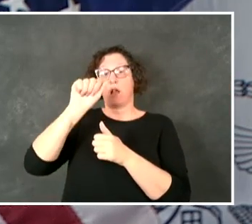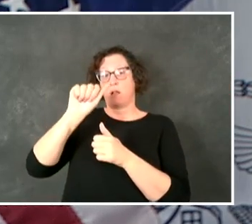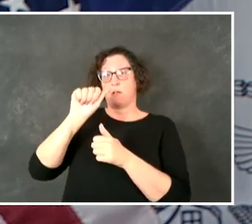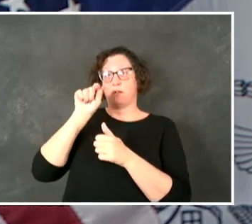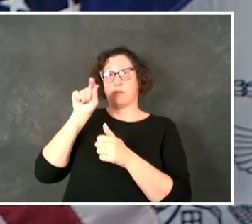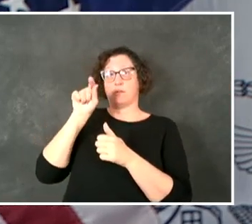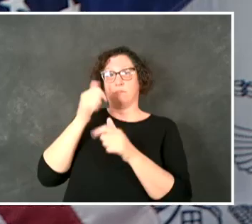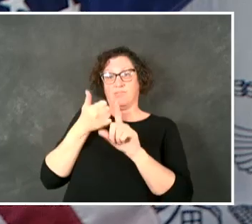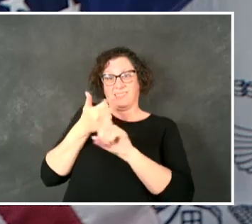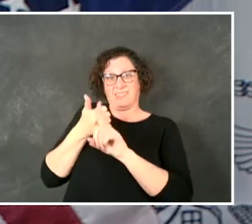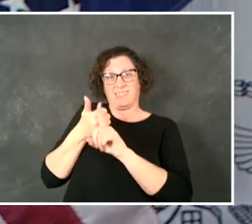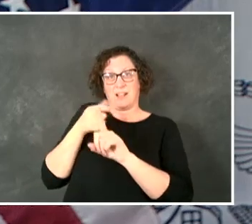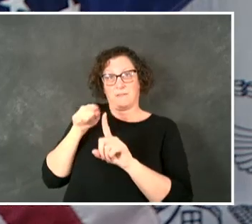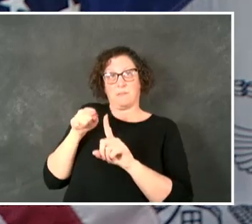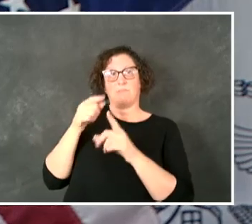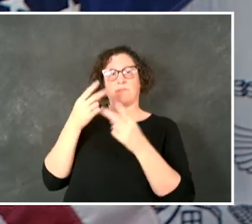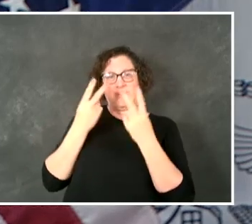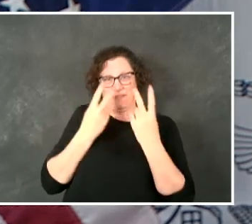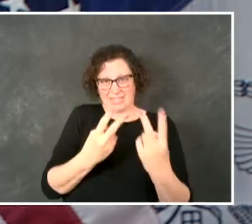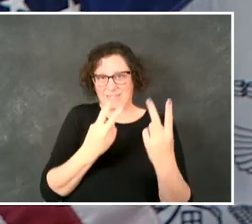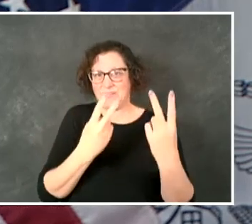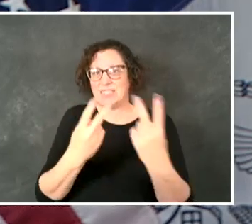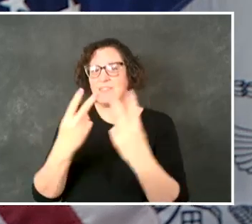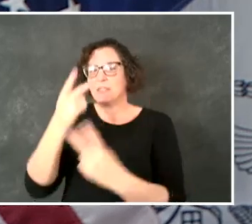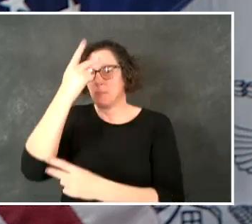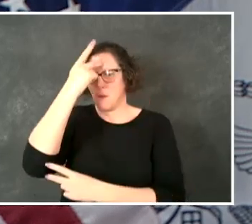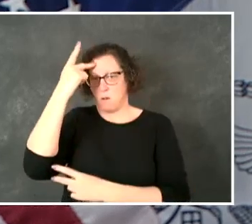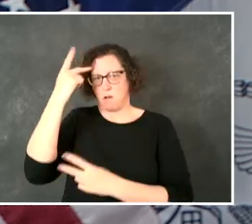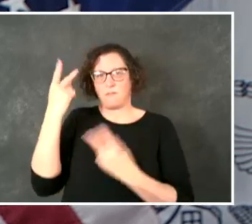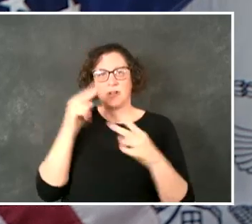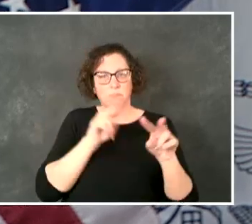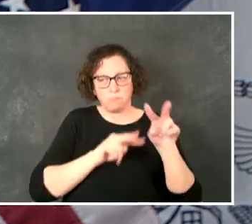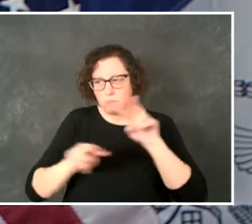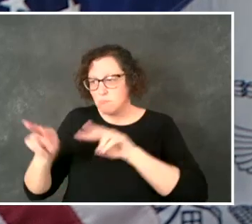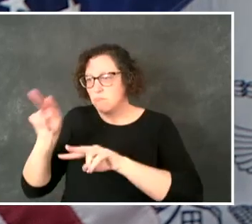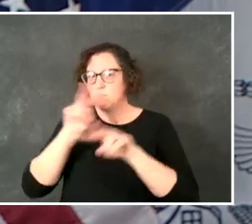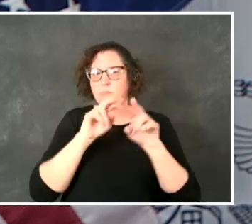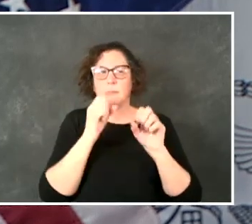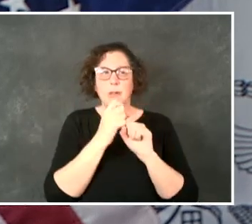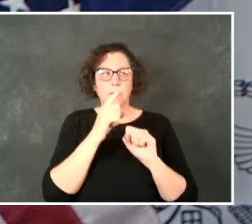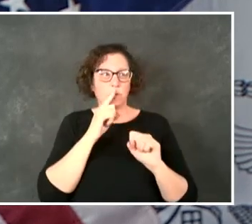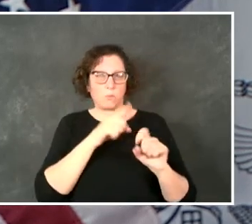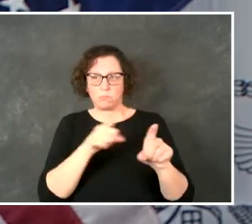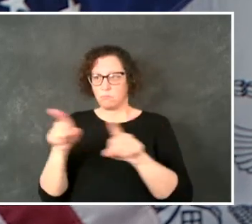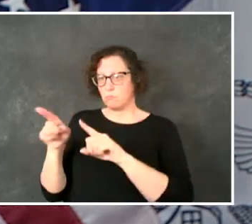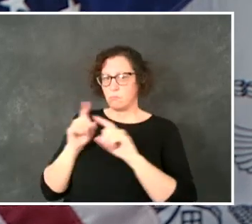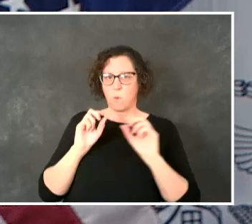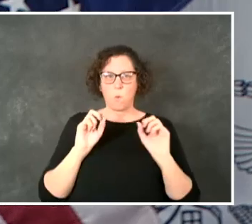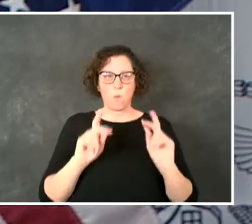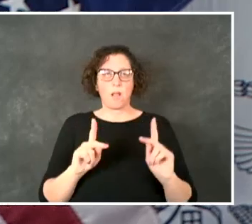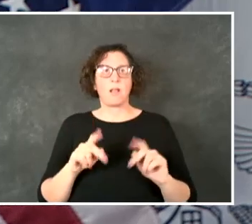SENGEI FOR HIMSELF PLACES LIKE CENTRAL